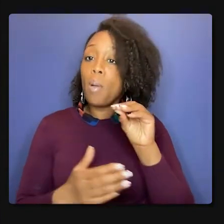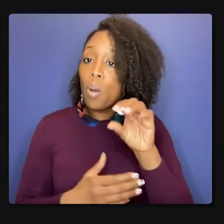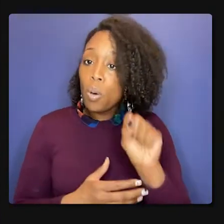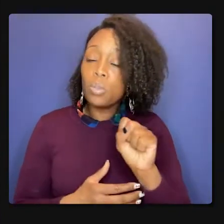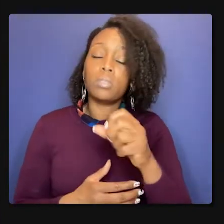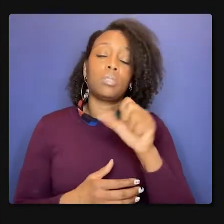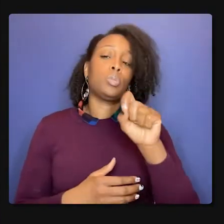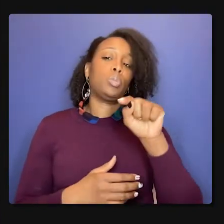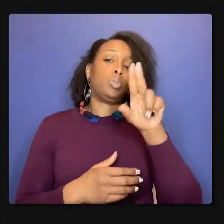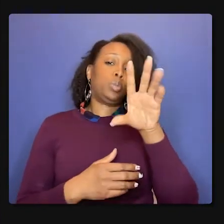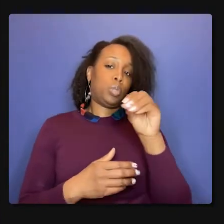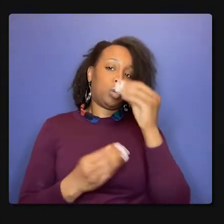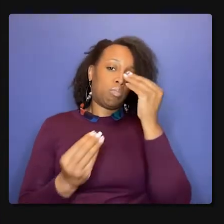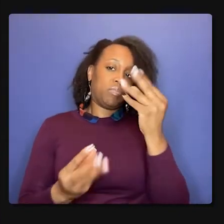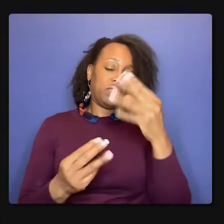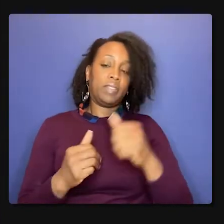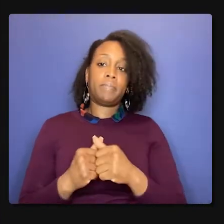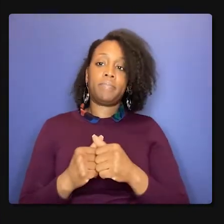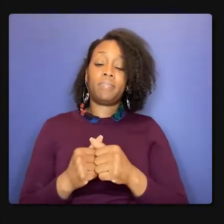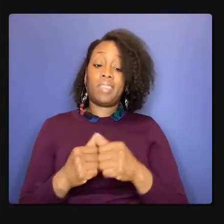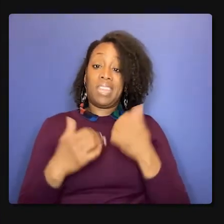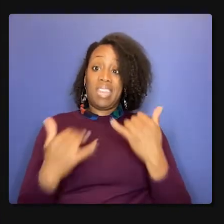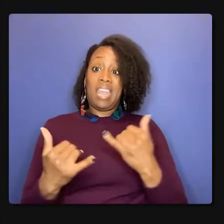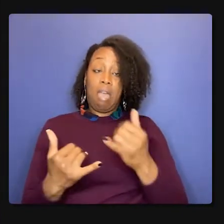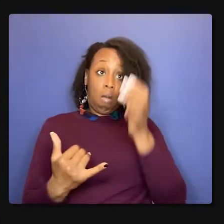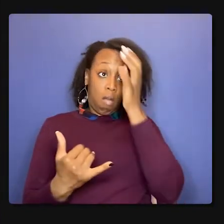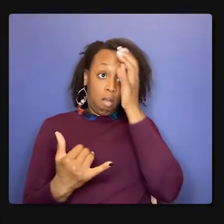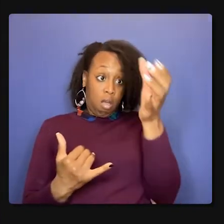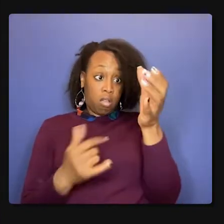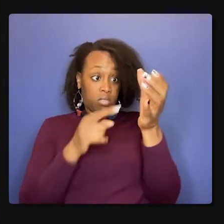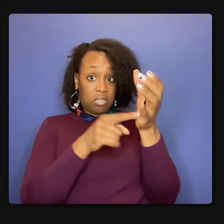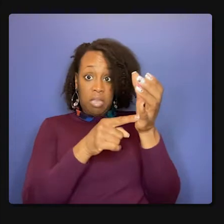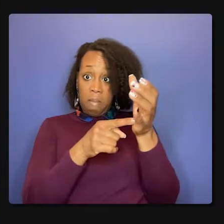At this step, the concept of the game is not necessarily cause for rejection.